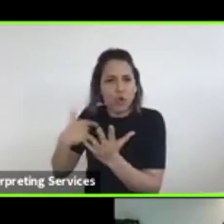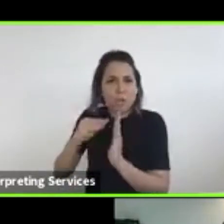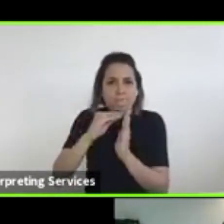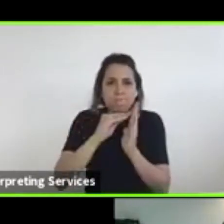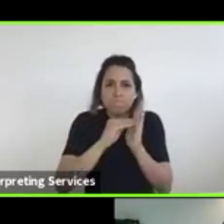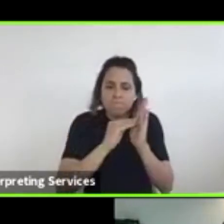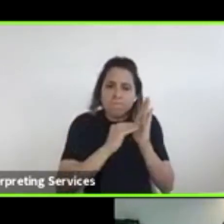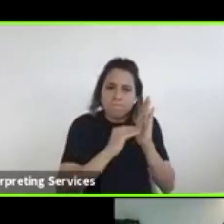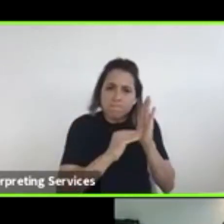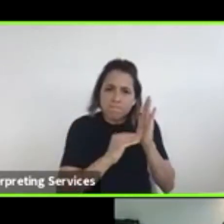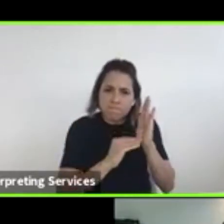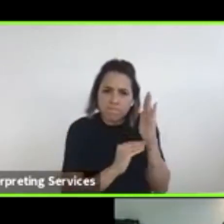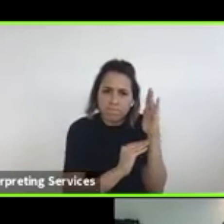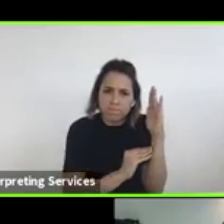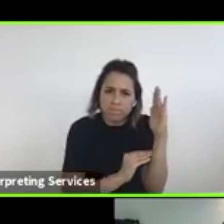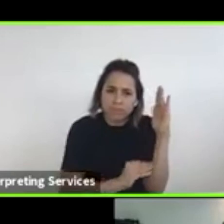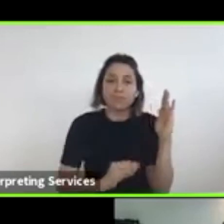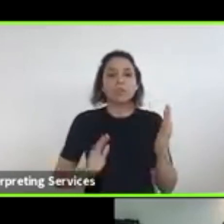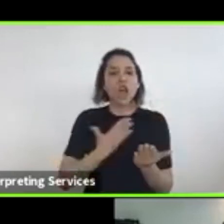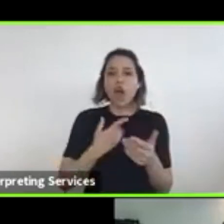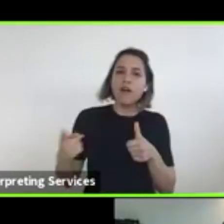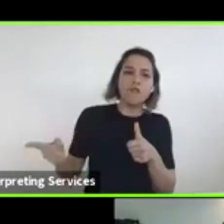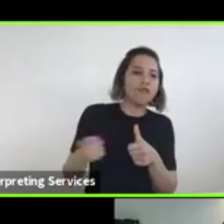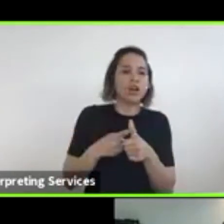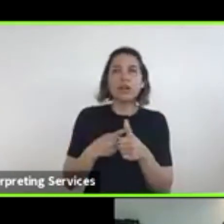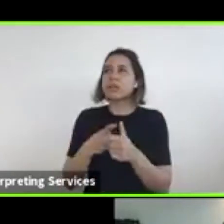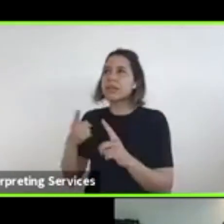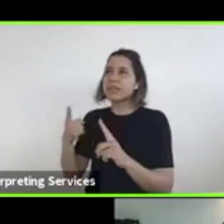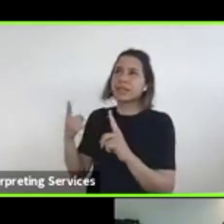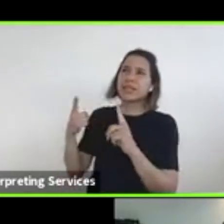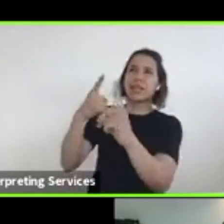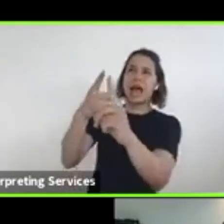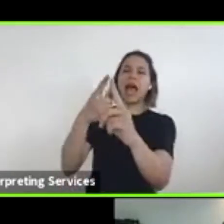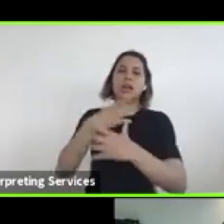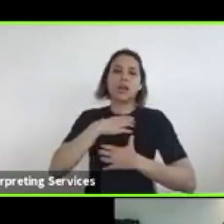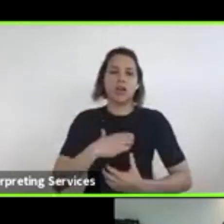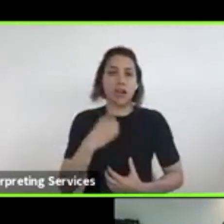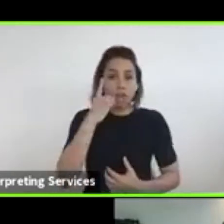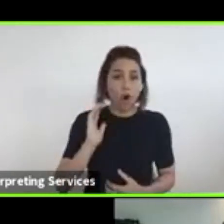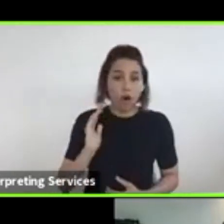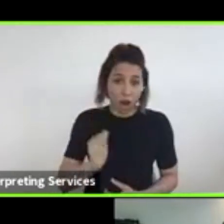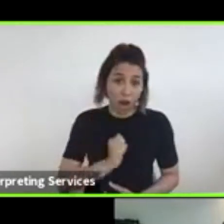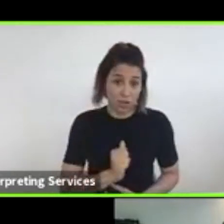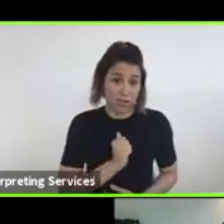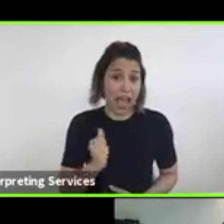KIND OF DESIRE FOR OURSELVES AND THEN ONCE WE WROTE THEM DOWN, IT WAS, LIKE,